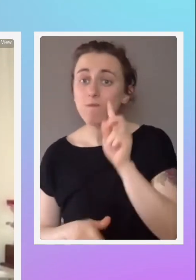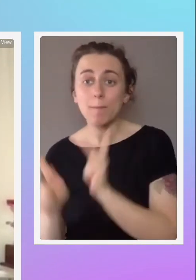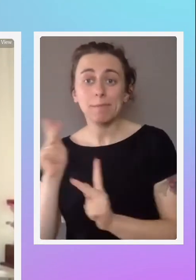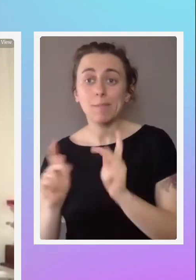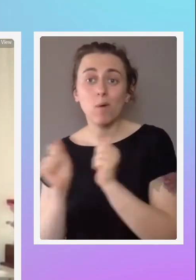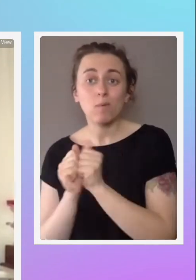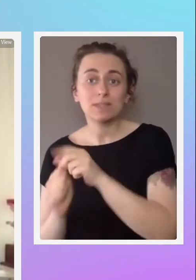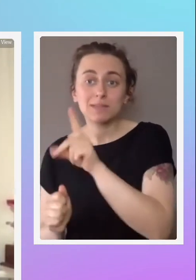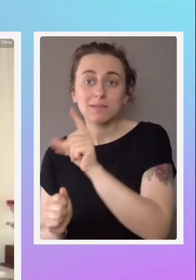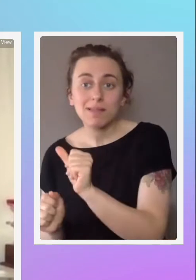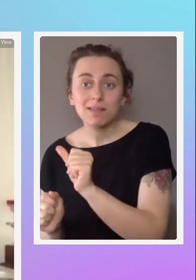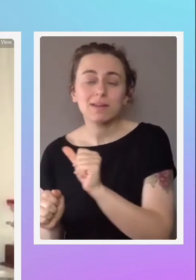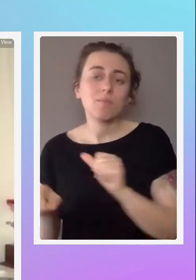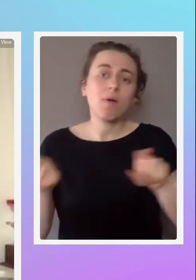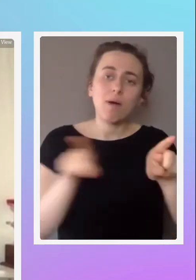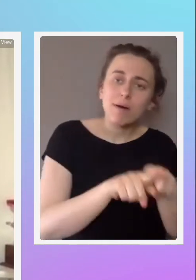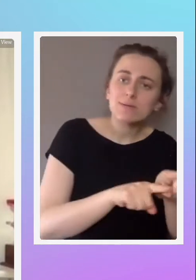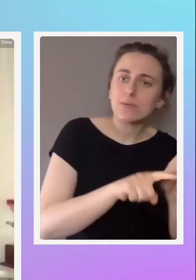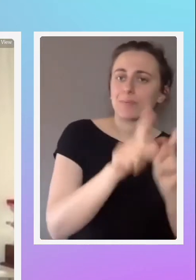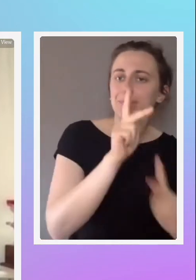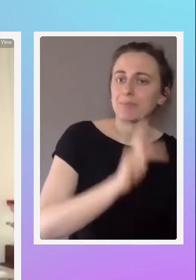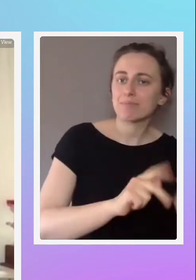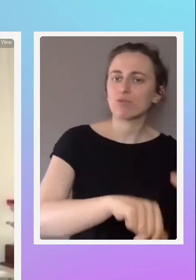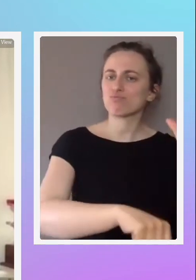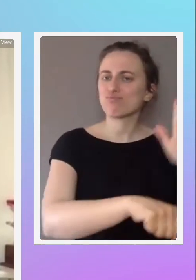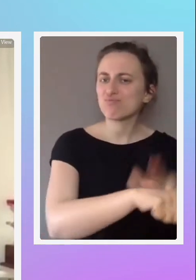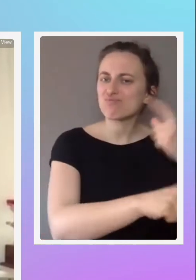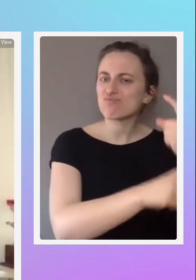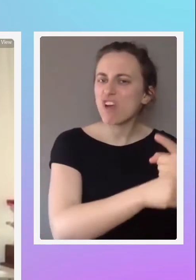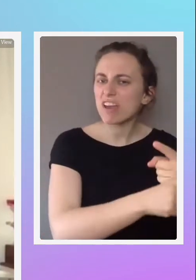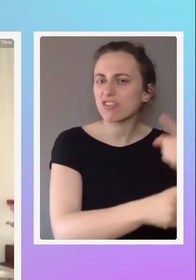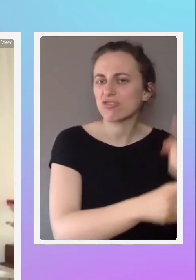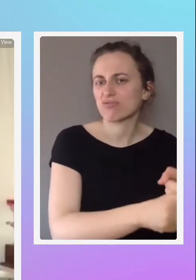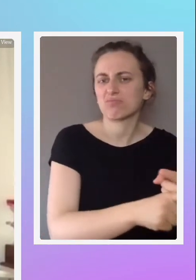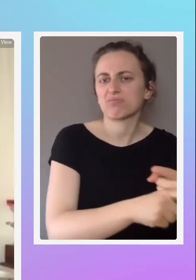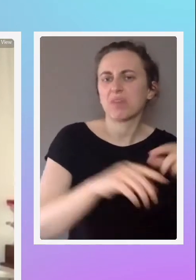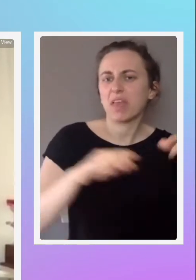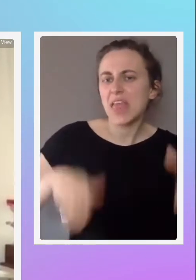but who would appreciate a simplification wherever possible.